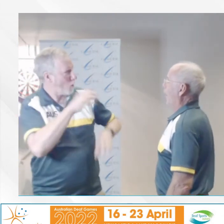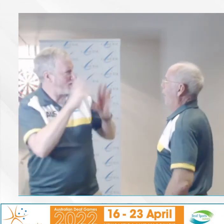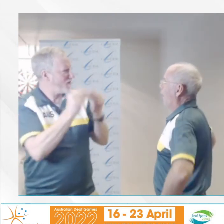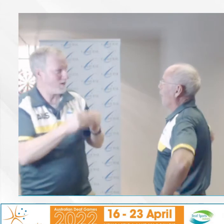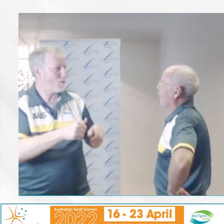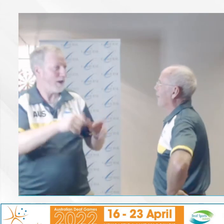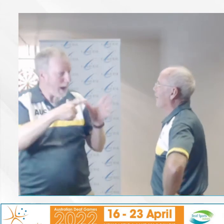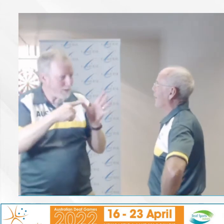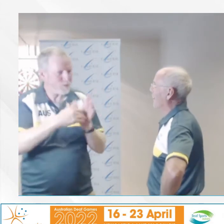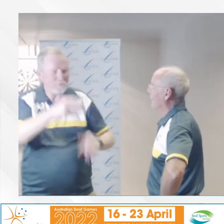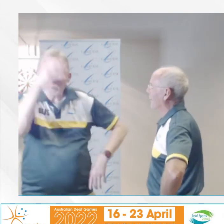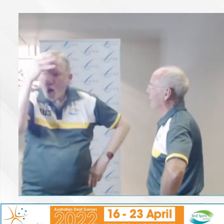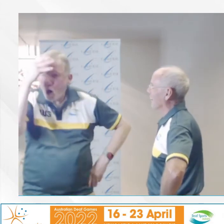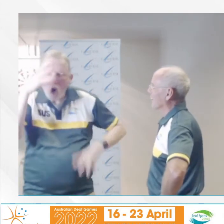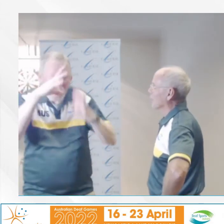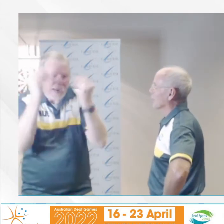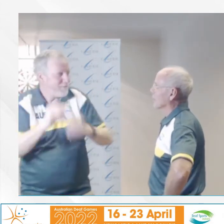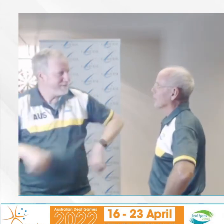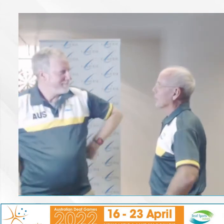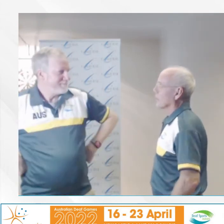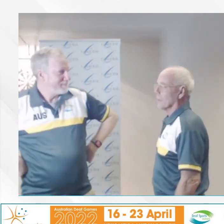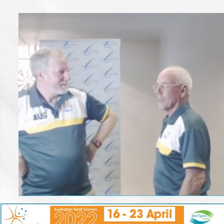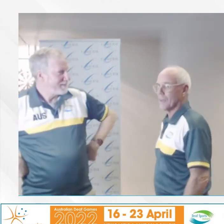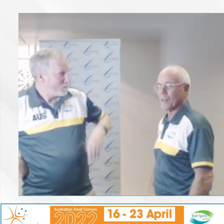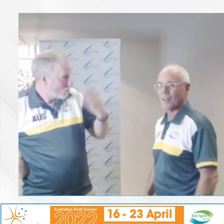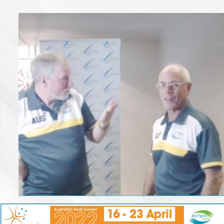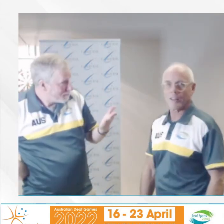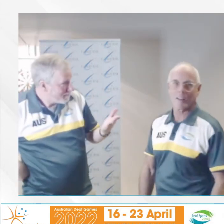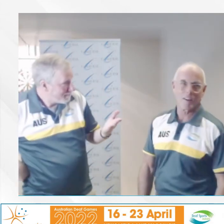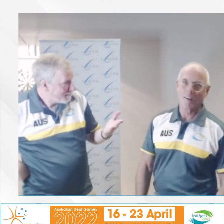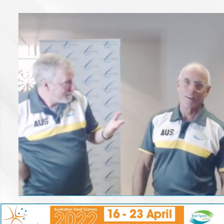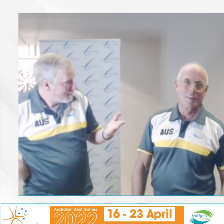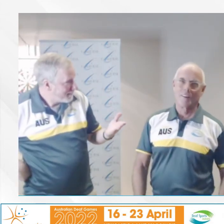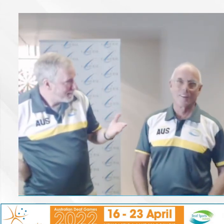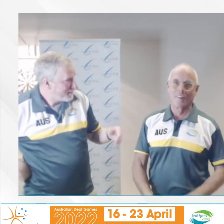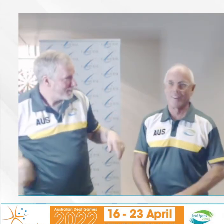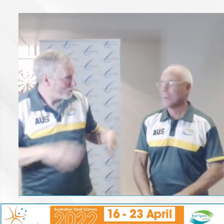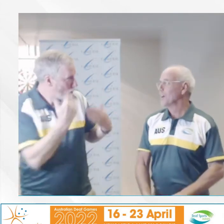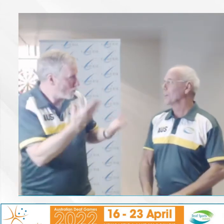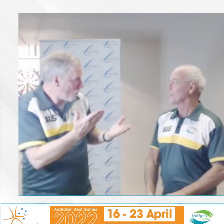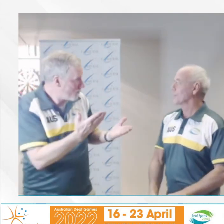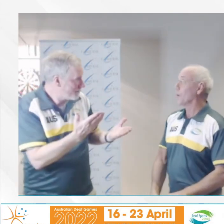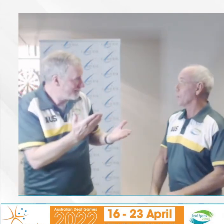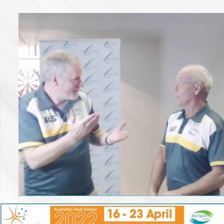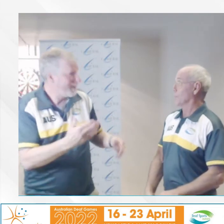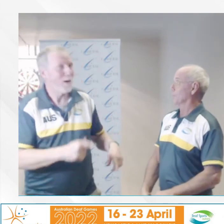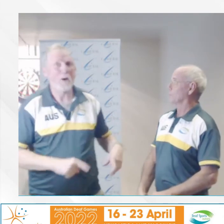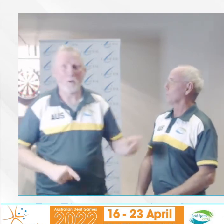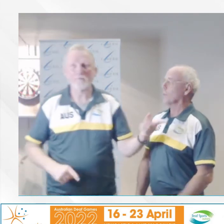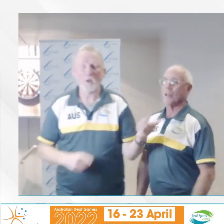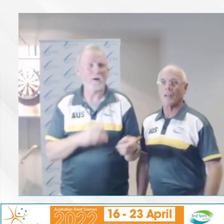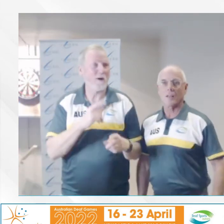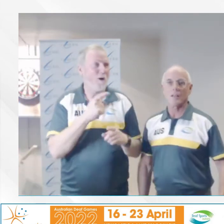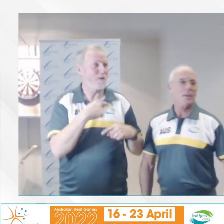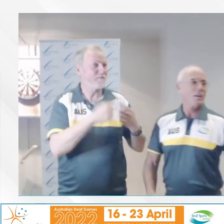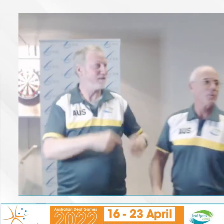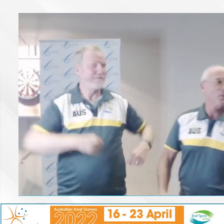do you know how long you know everything you know every comment on how that works right so you don't know okay